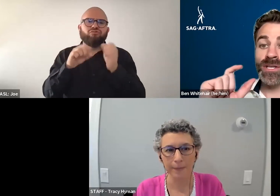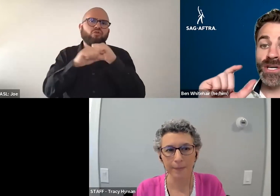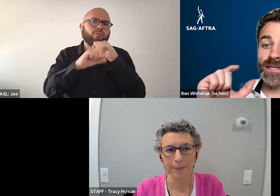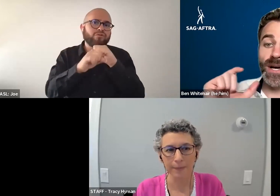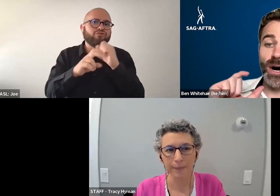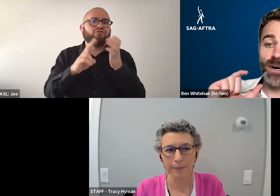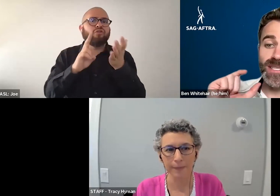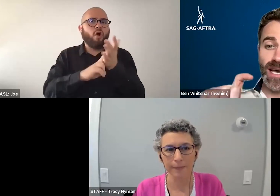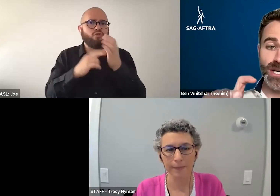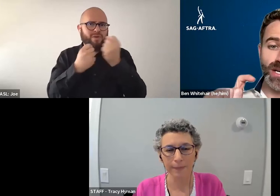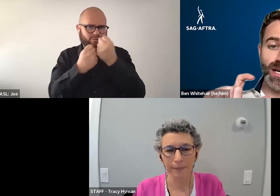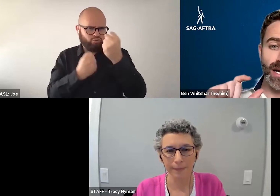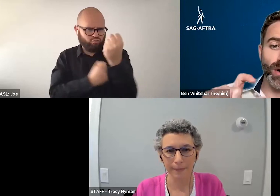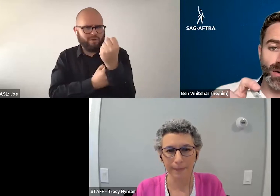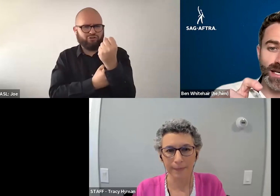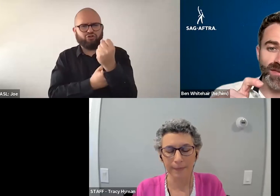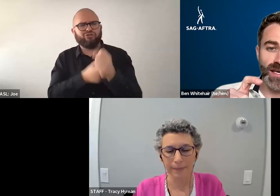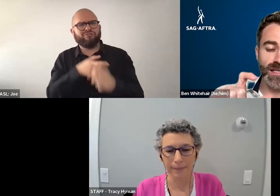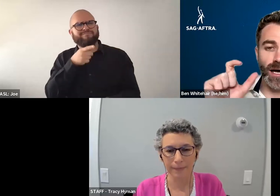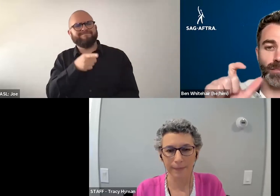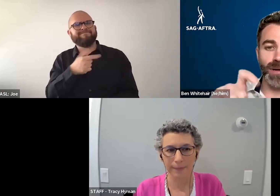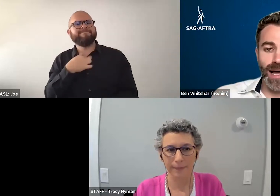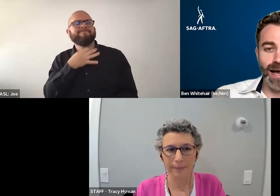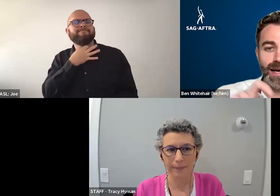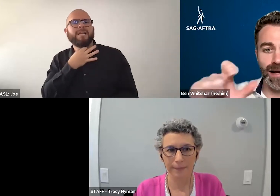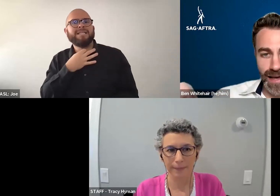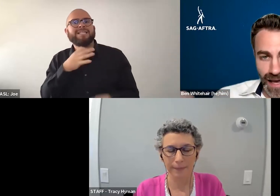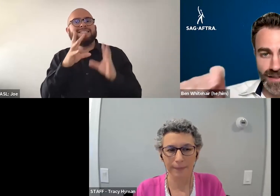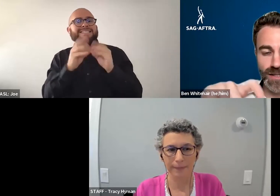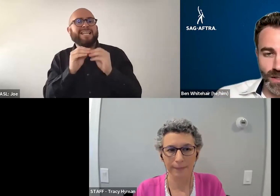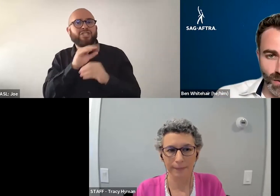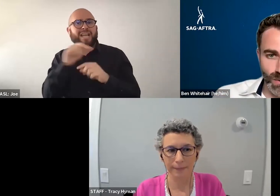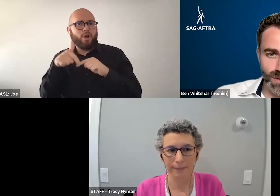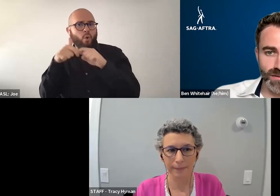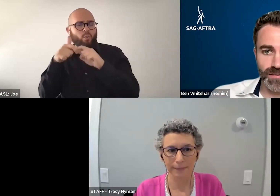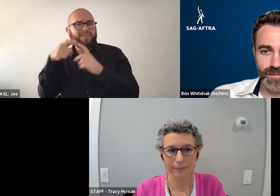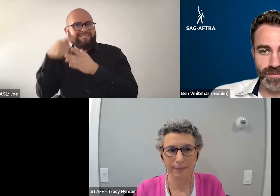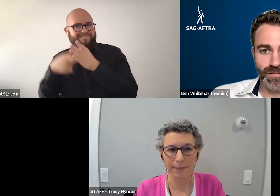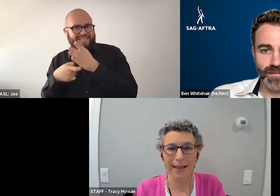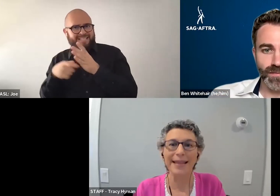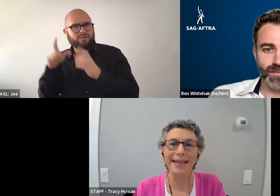the question is, are session and holding fees applied against use?